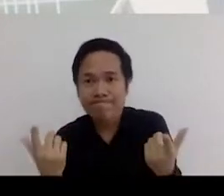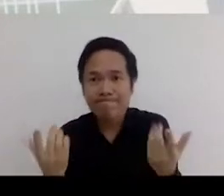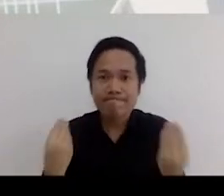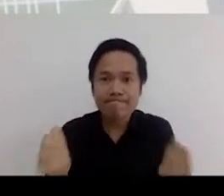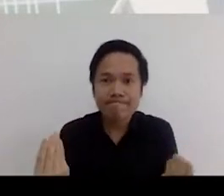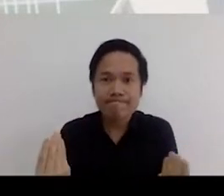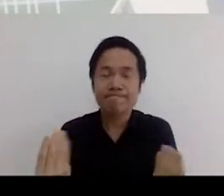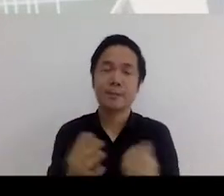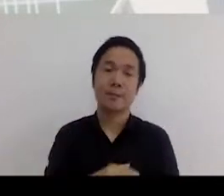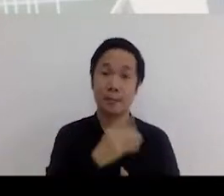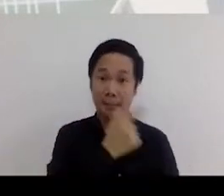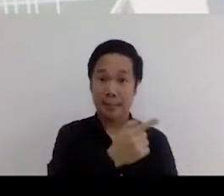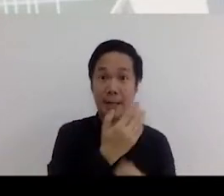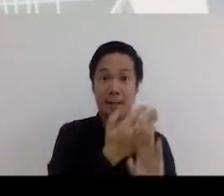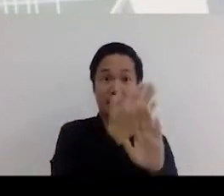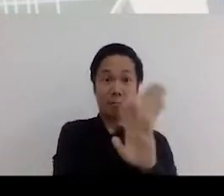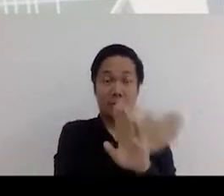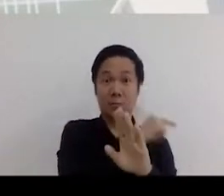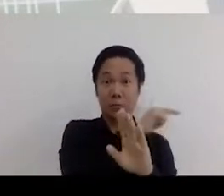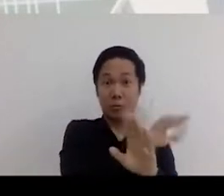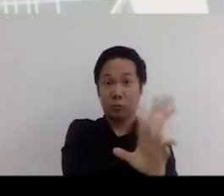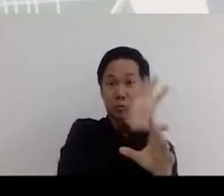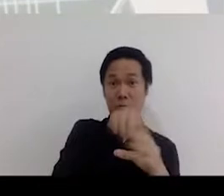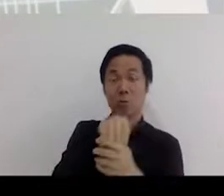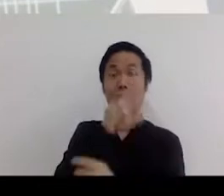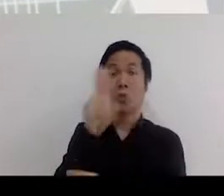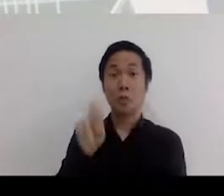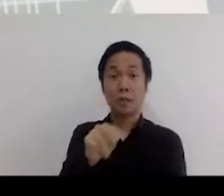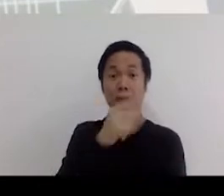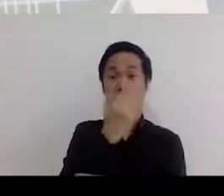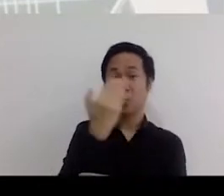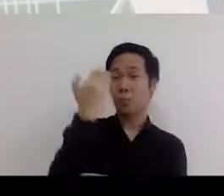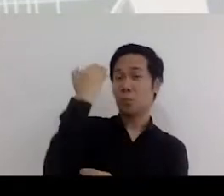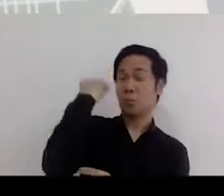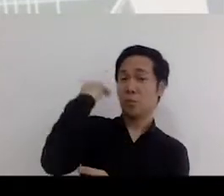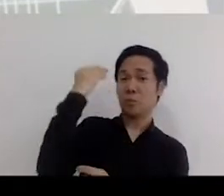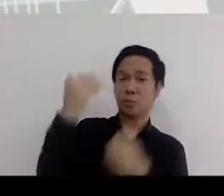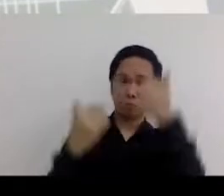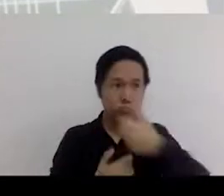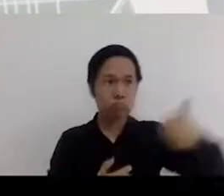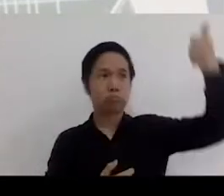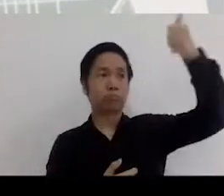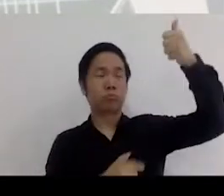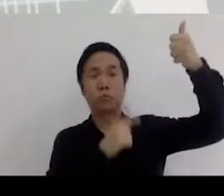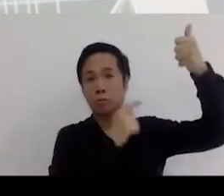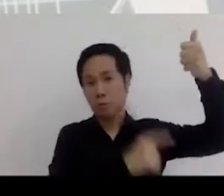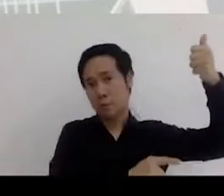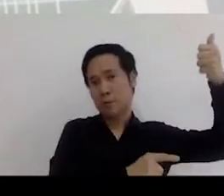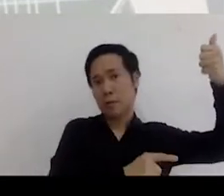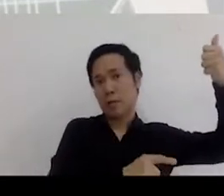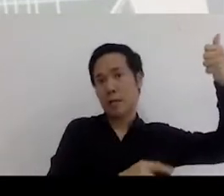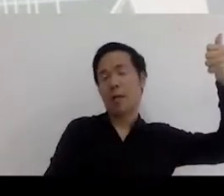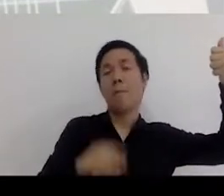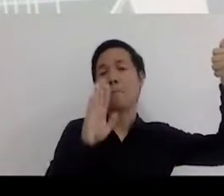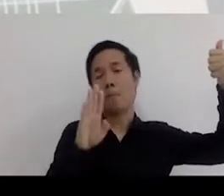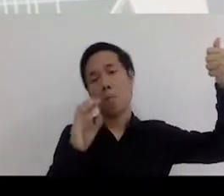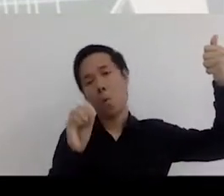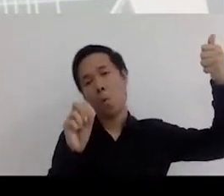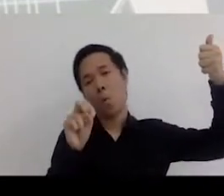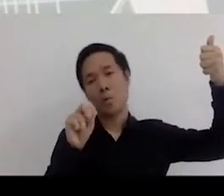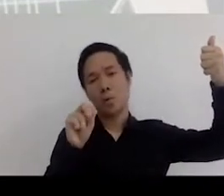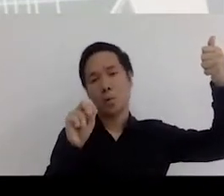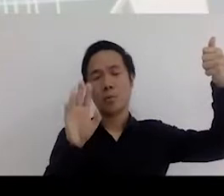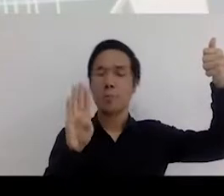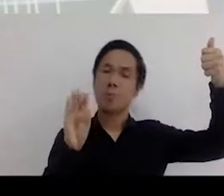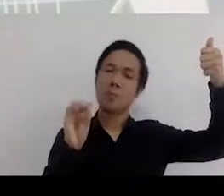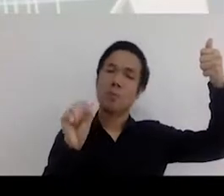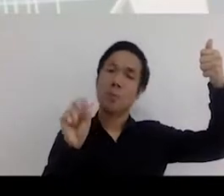So I think we actually have found the perfect person for the panel from within our UN leaders.